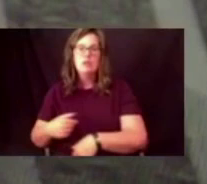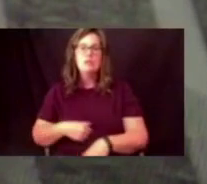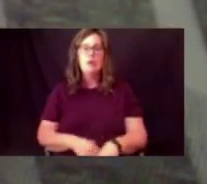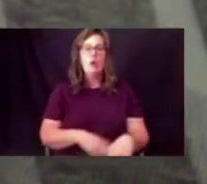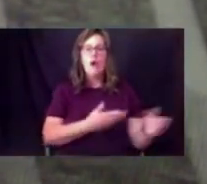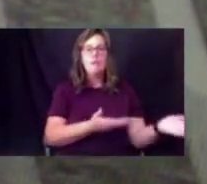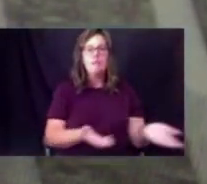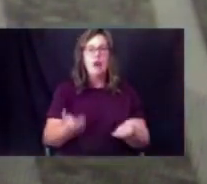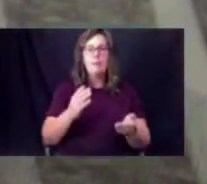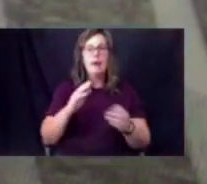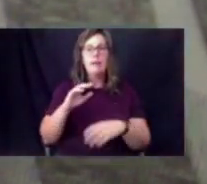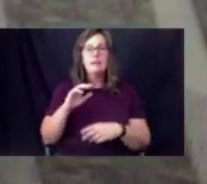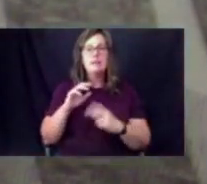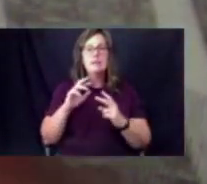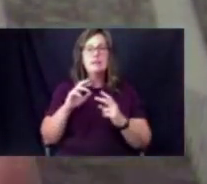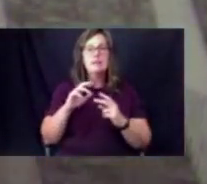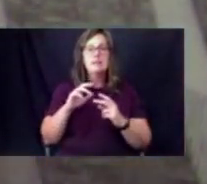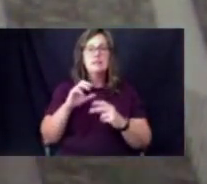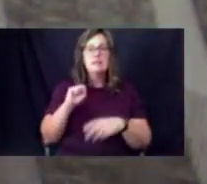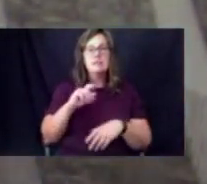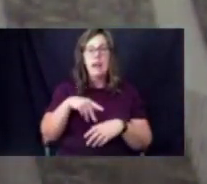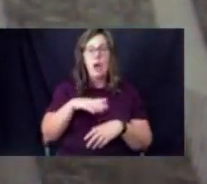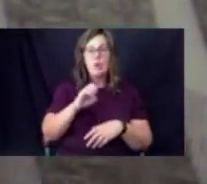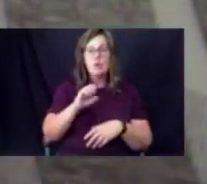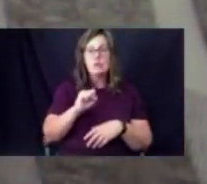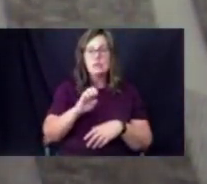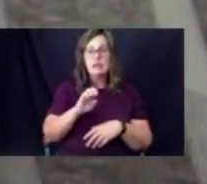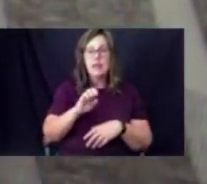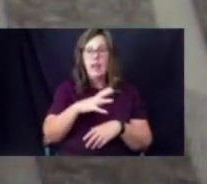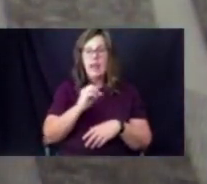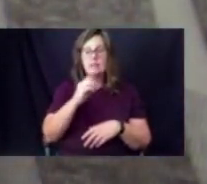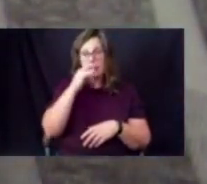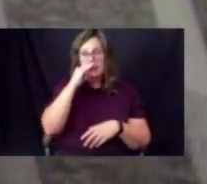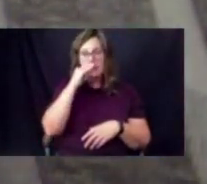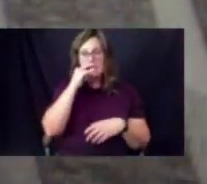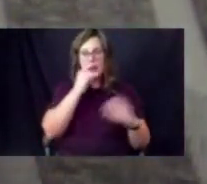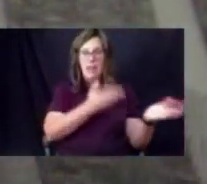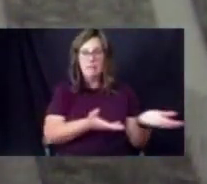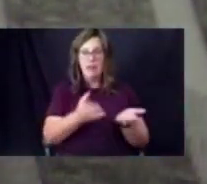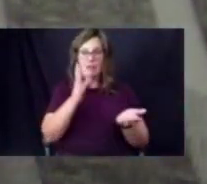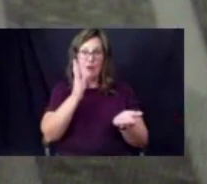and my grandma was like super amazing to my spouse and then was like ushering my mom in the back room